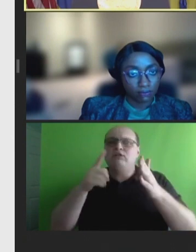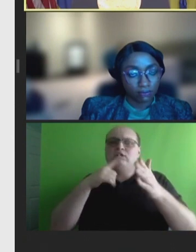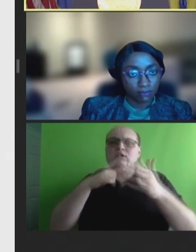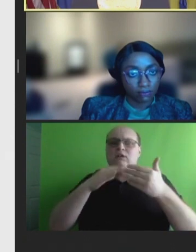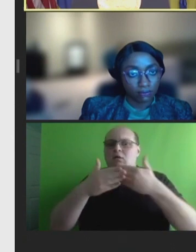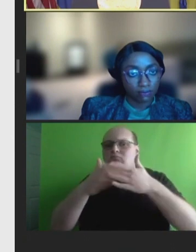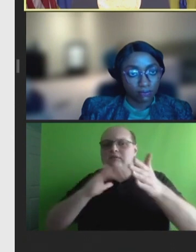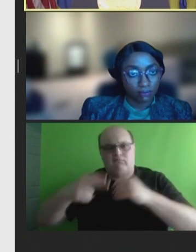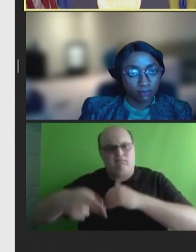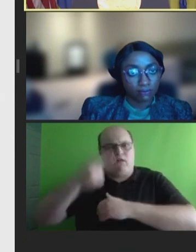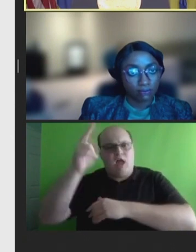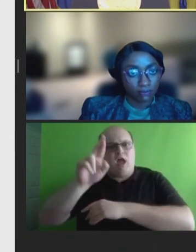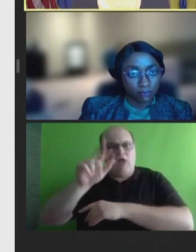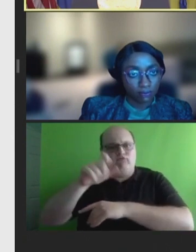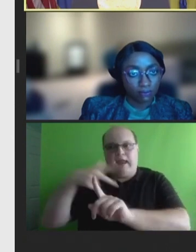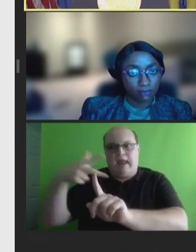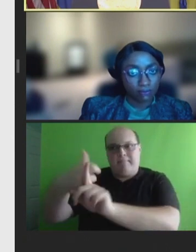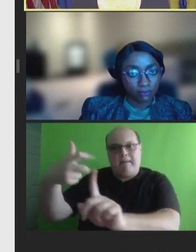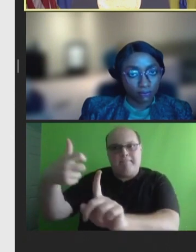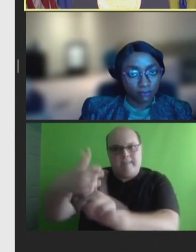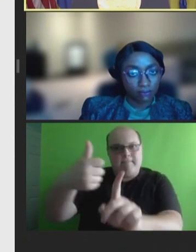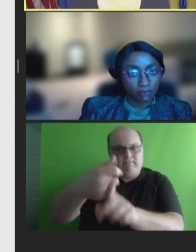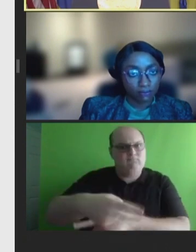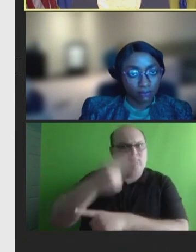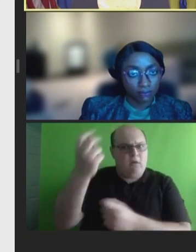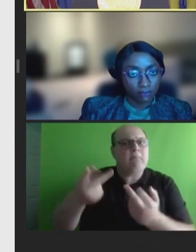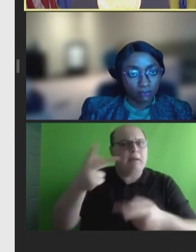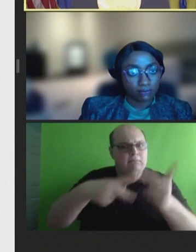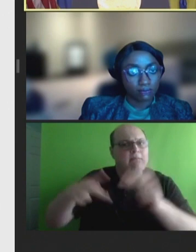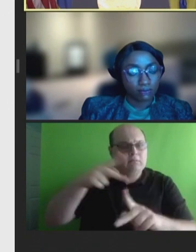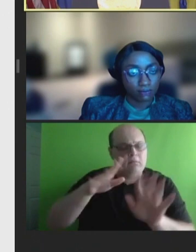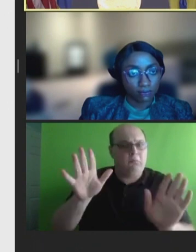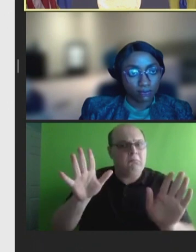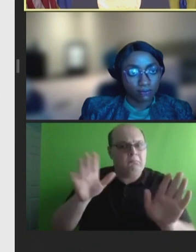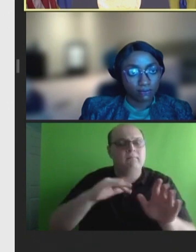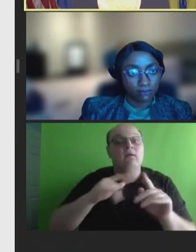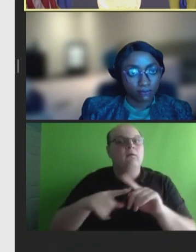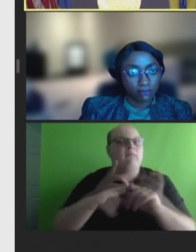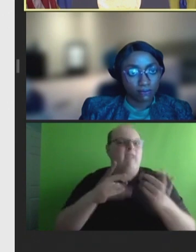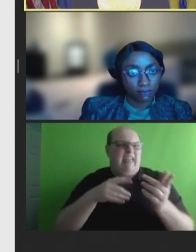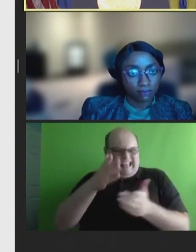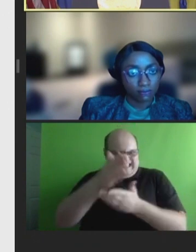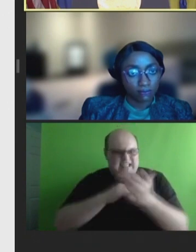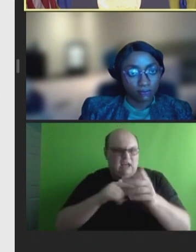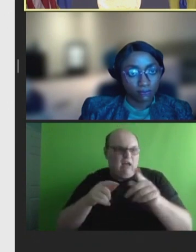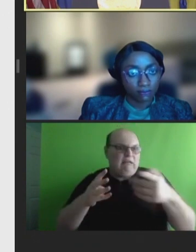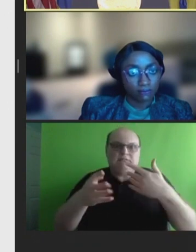vaccination rates in this country. But there are pockets in areas, either geographically or